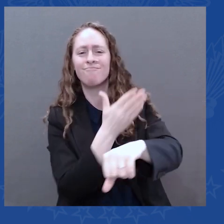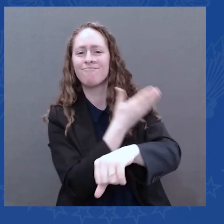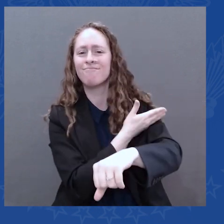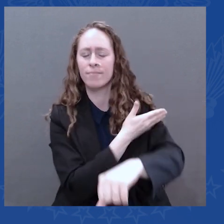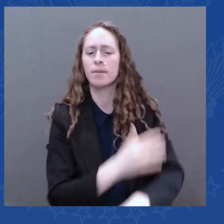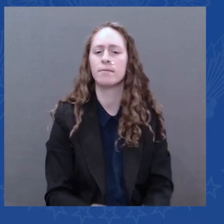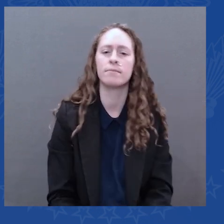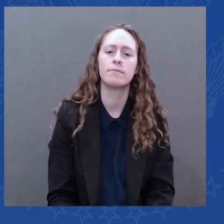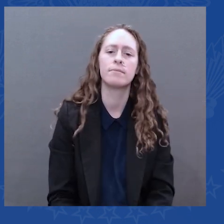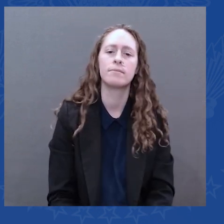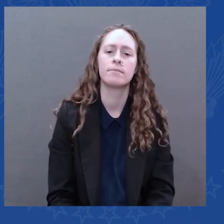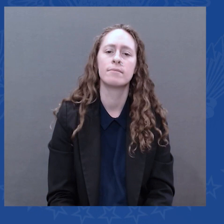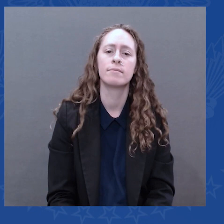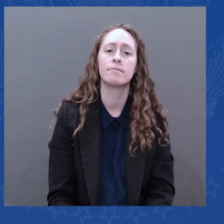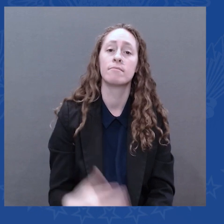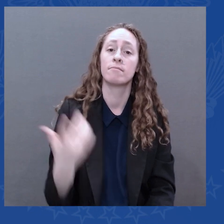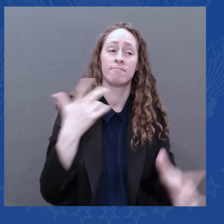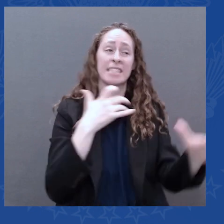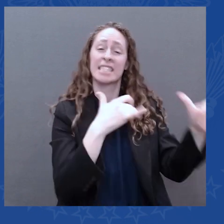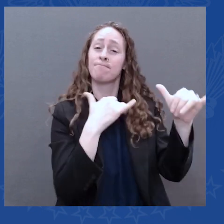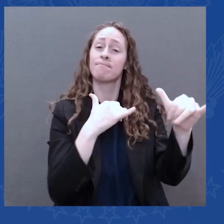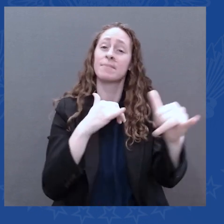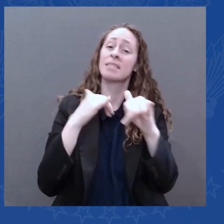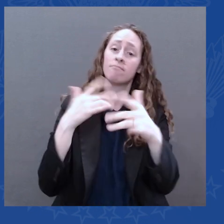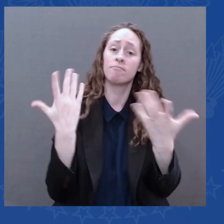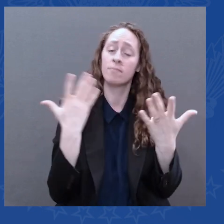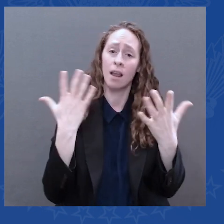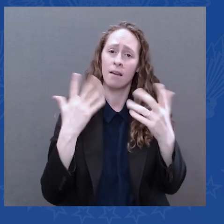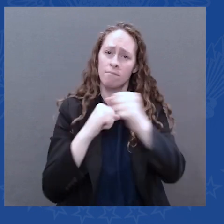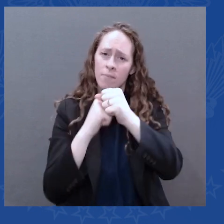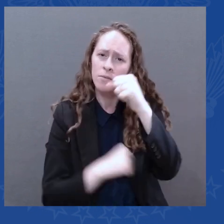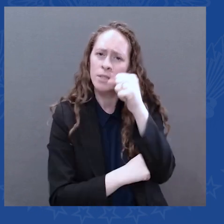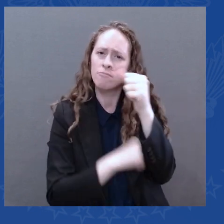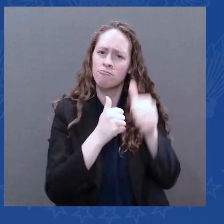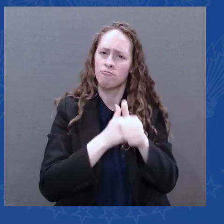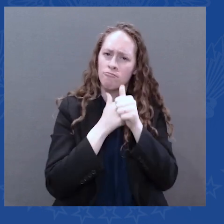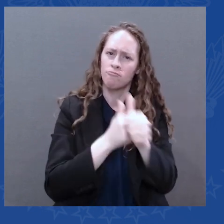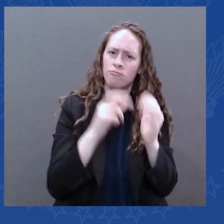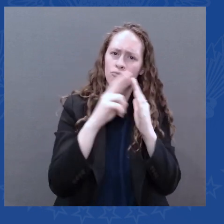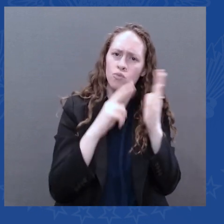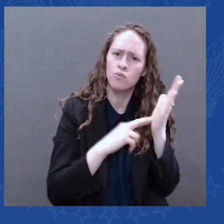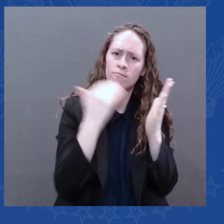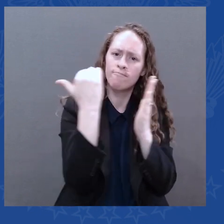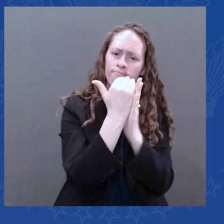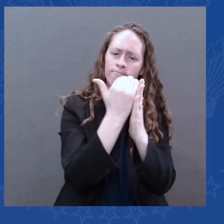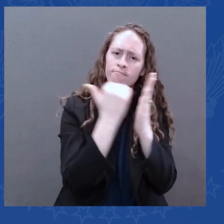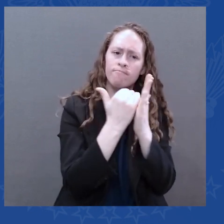and rules that our citizens believe in. Let me focus first on refugees.